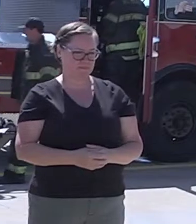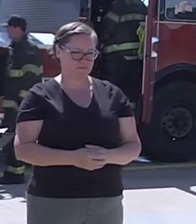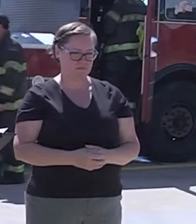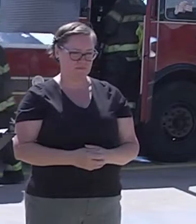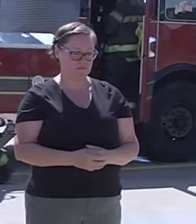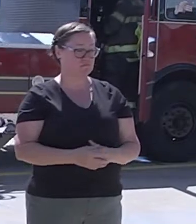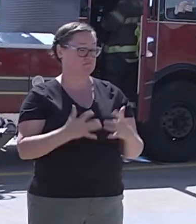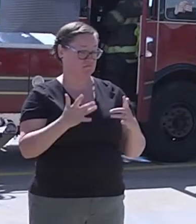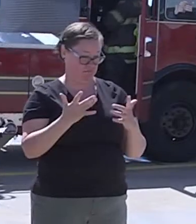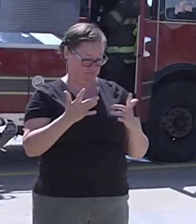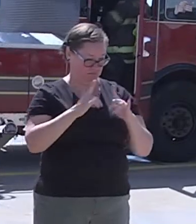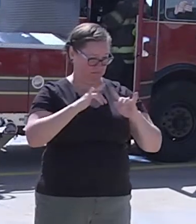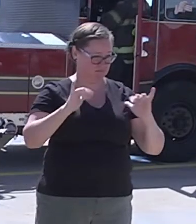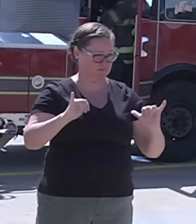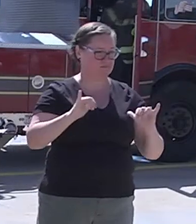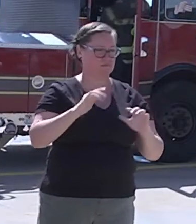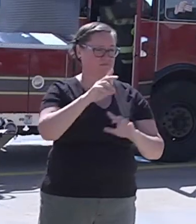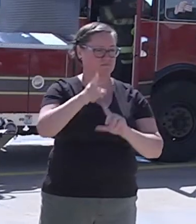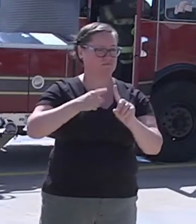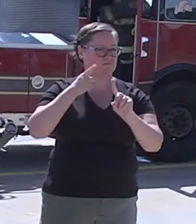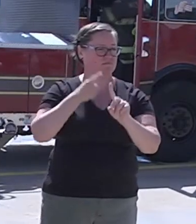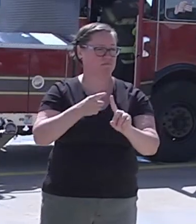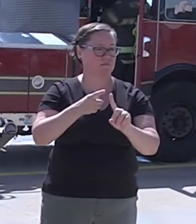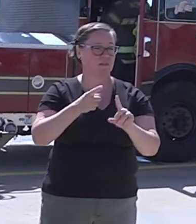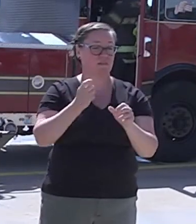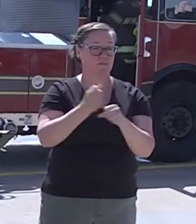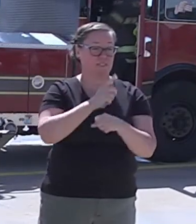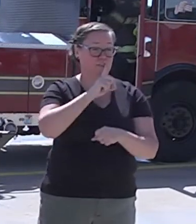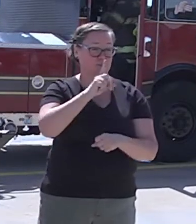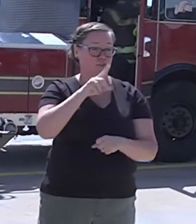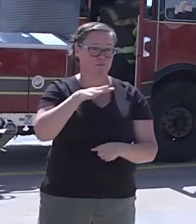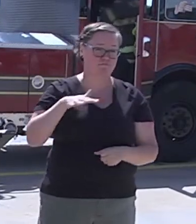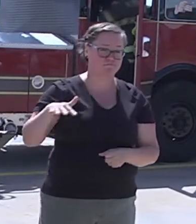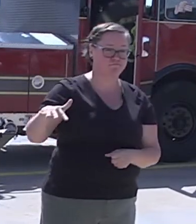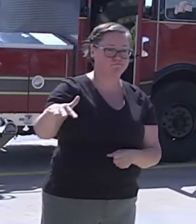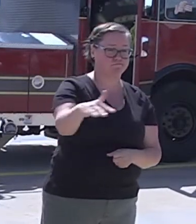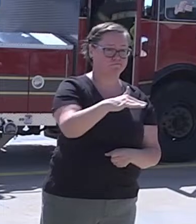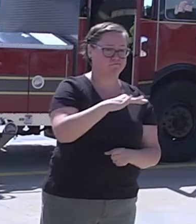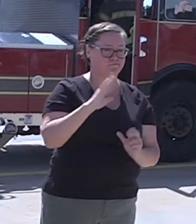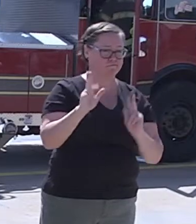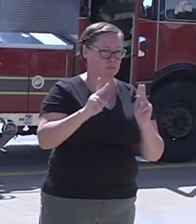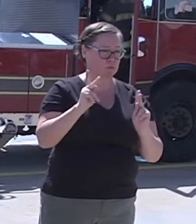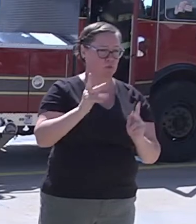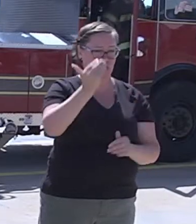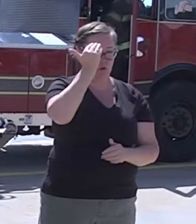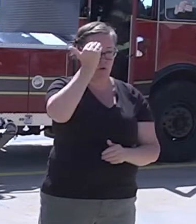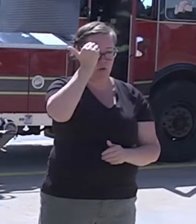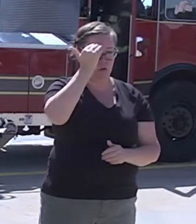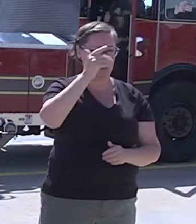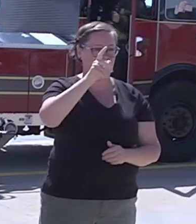also we want to make sure that everyone is aware of the fireworks ordinance of what's allowed and